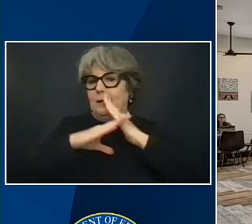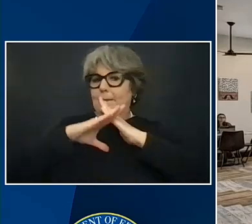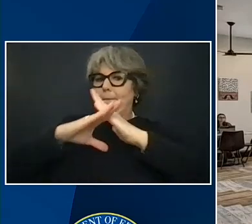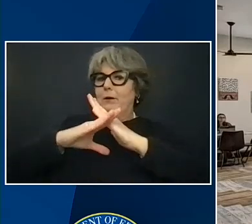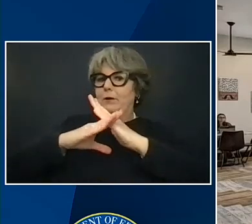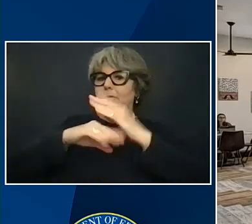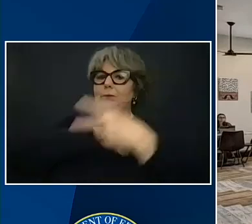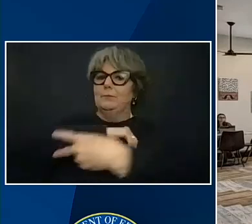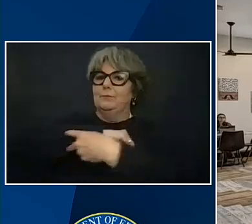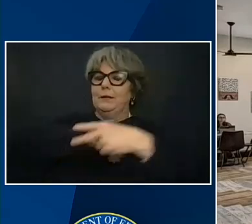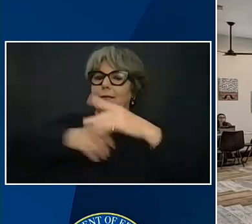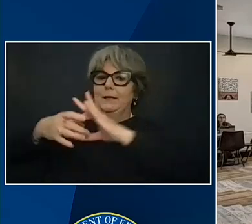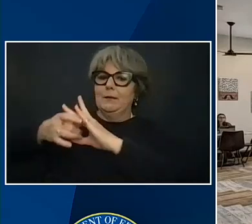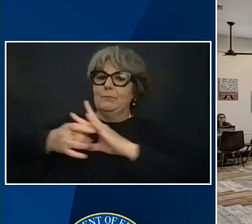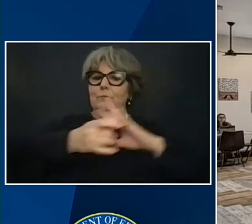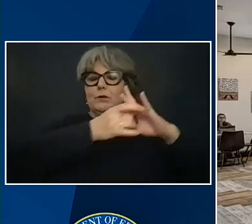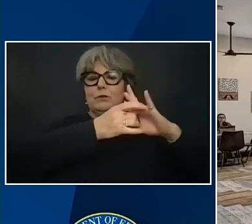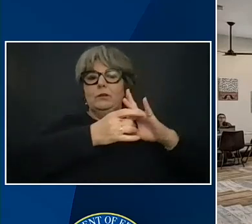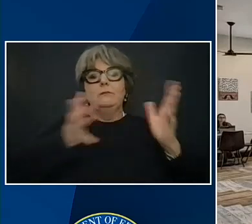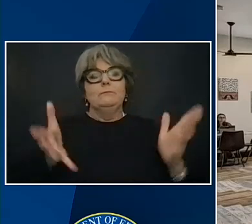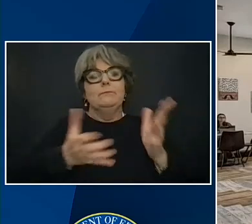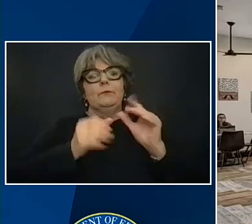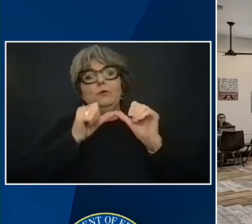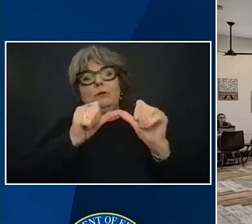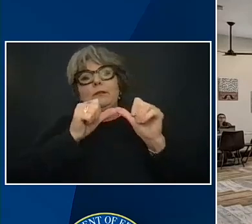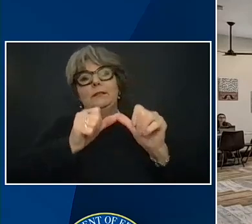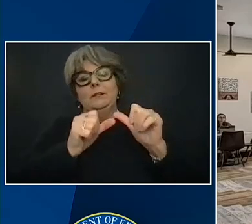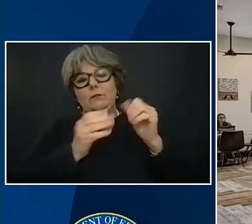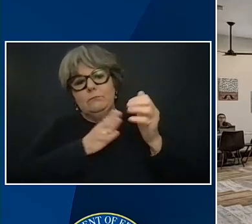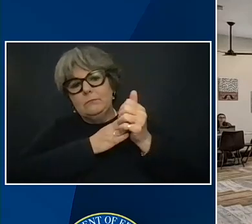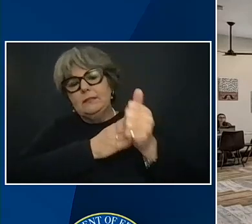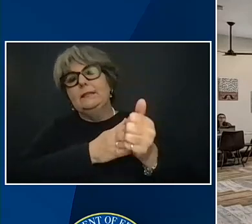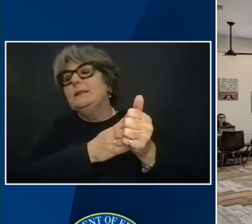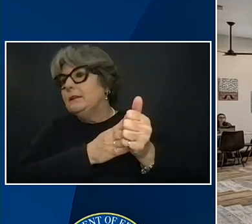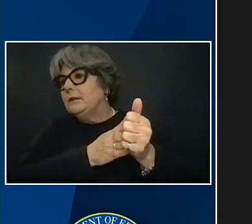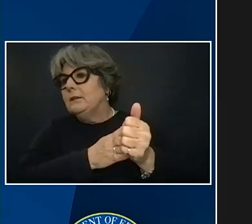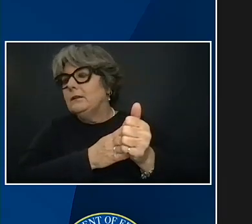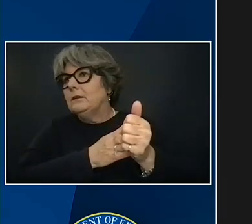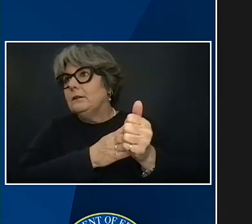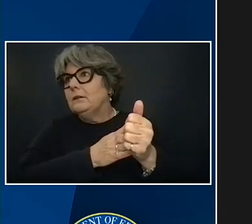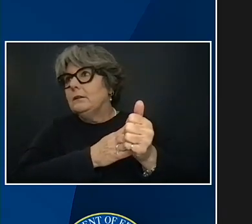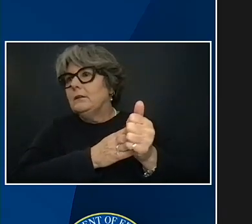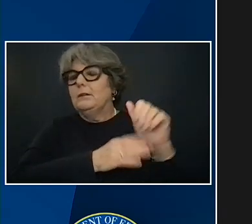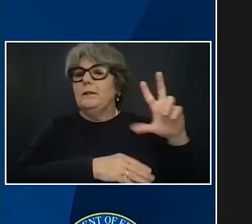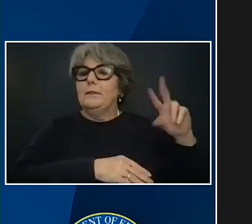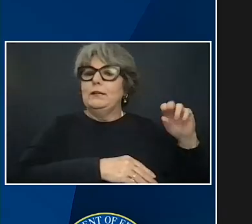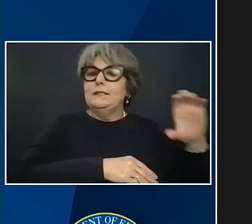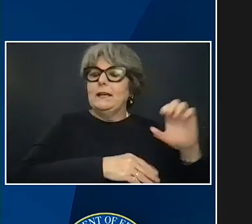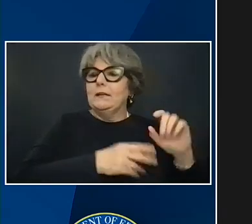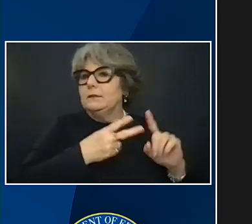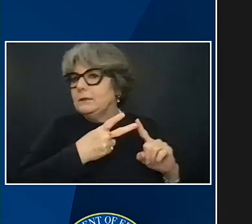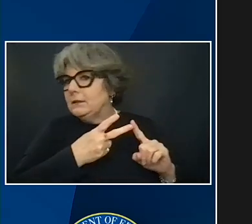I implore you to continue championing the cause of [30 seconds] Thank you.